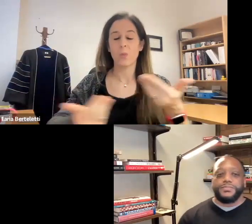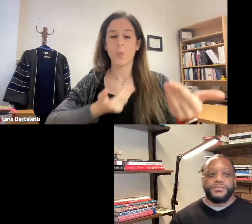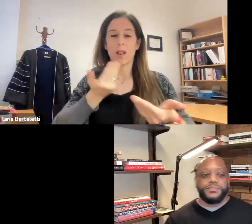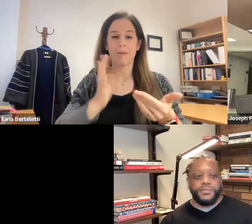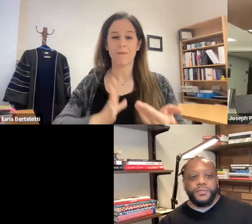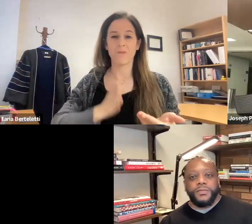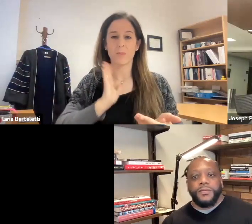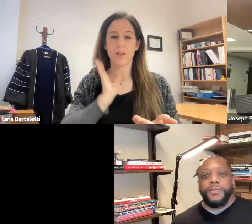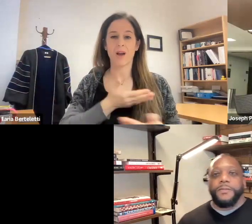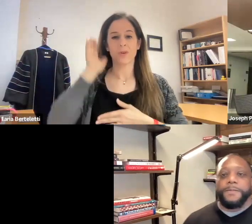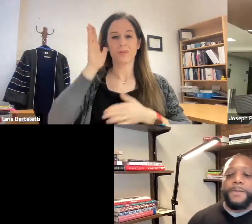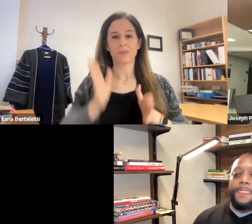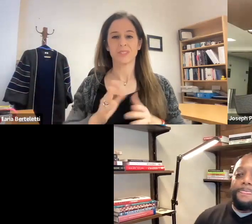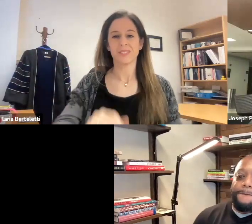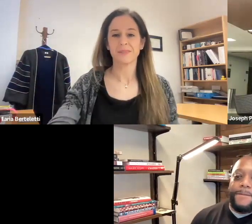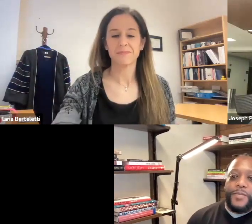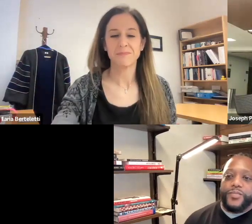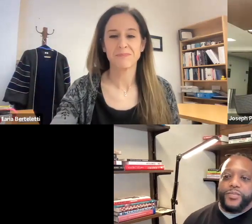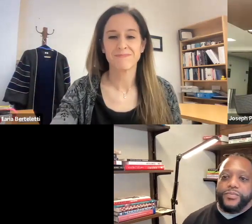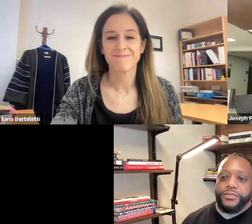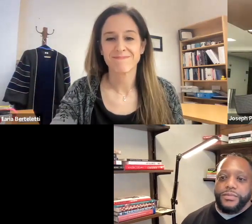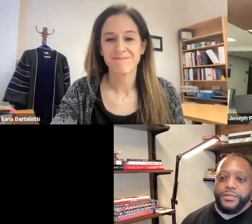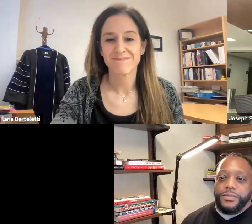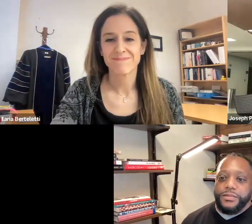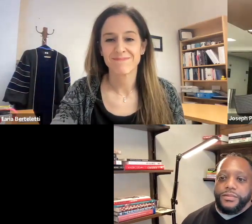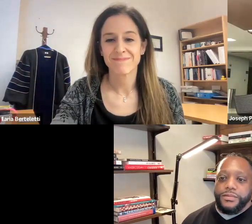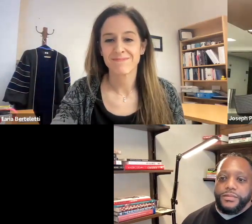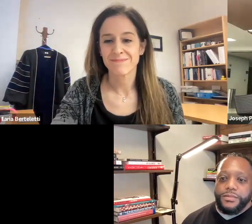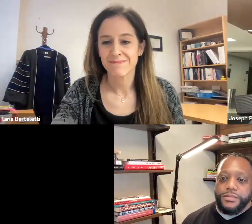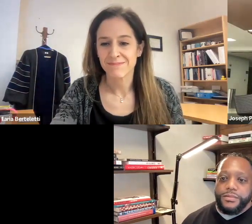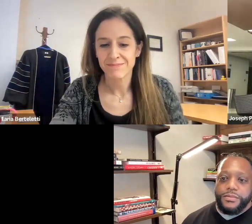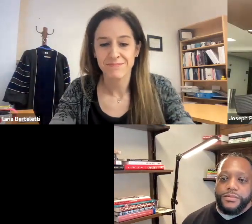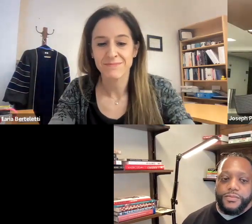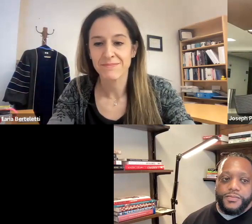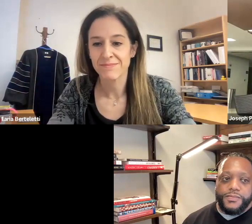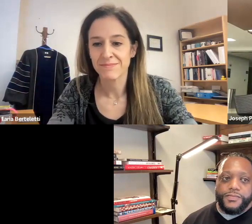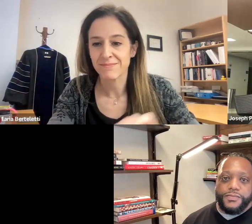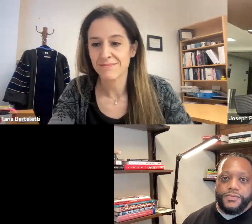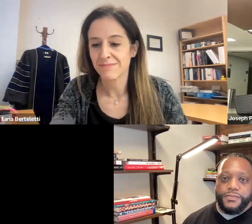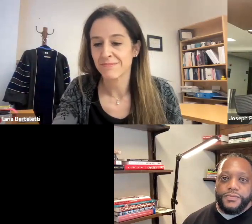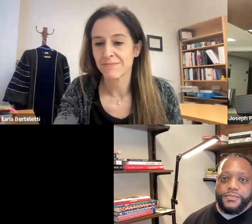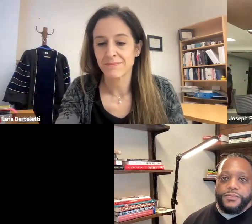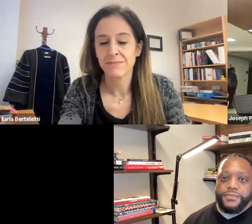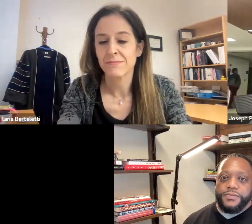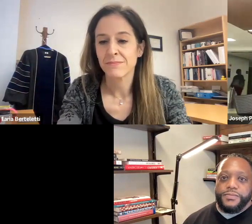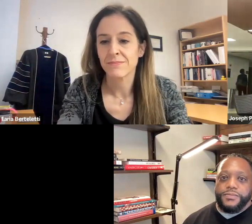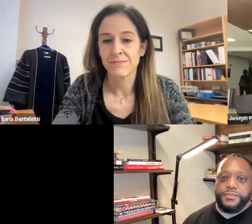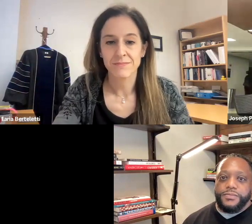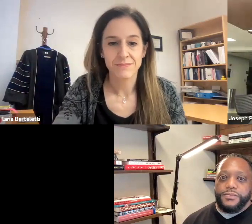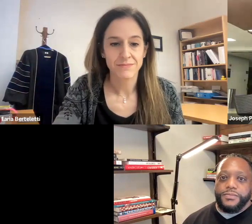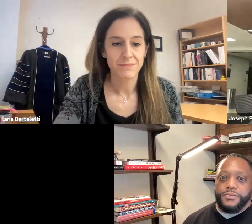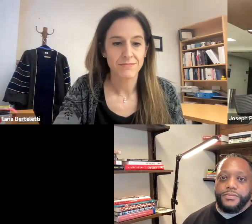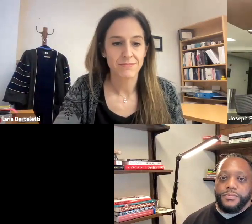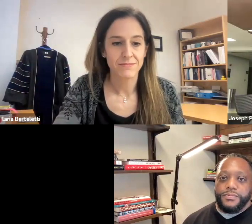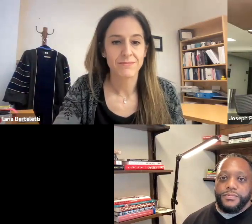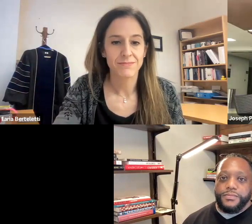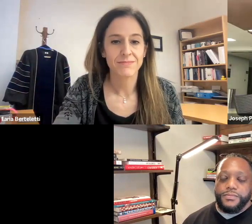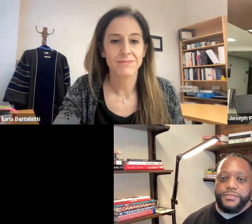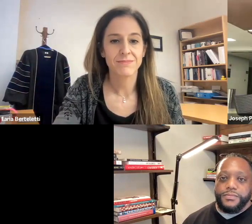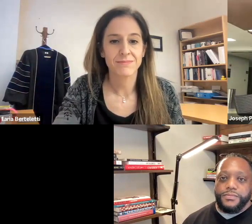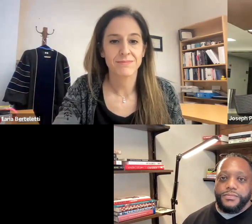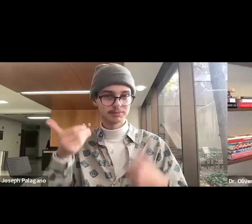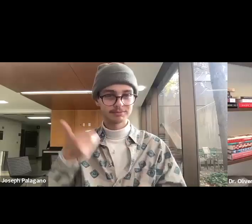introduction of our speaker.